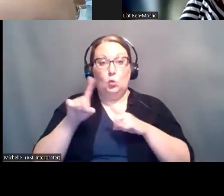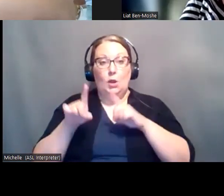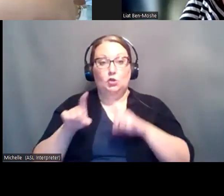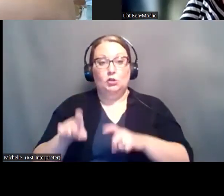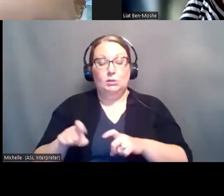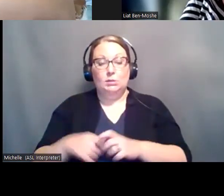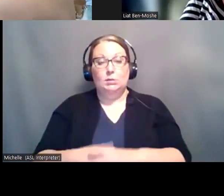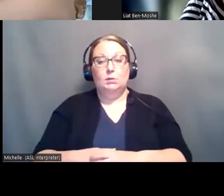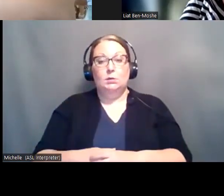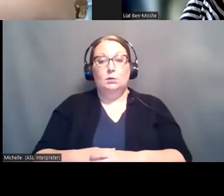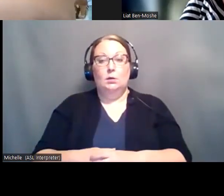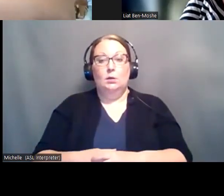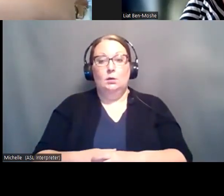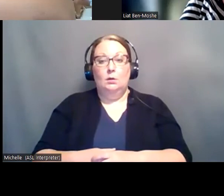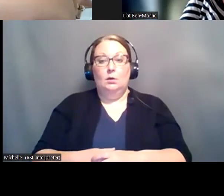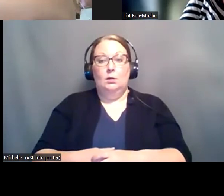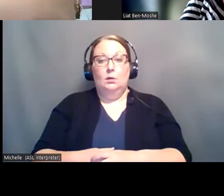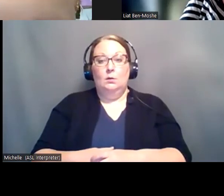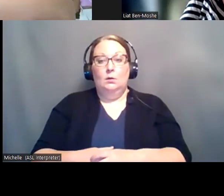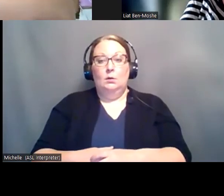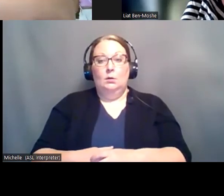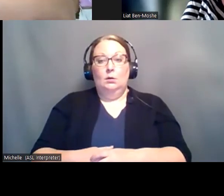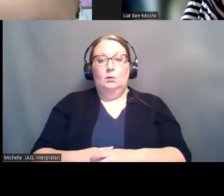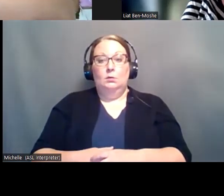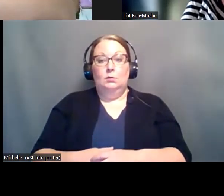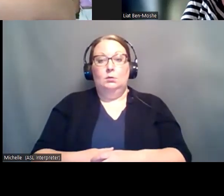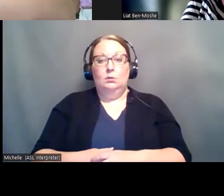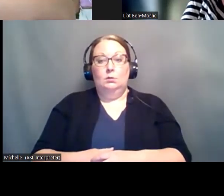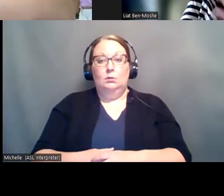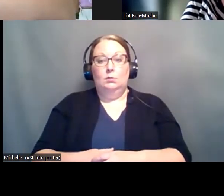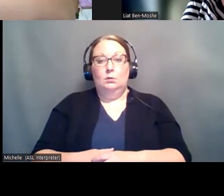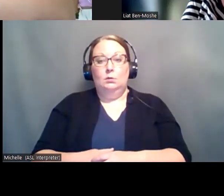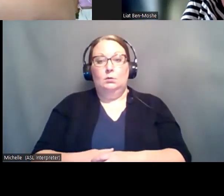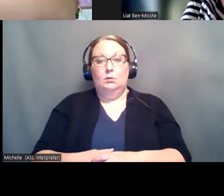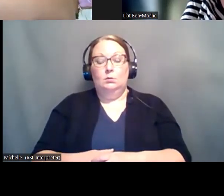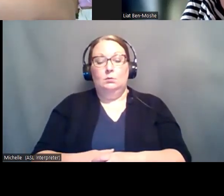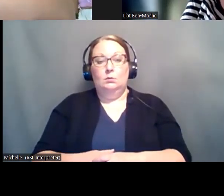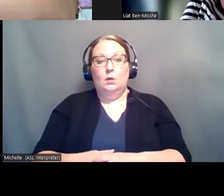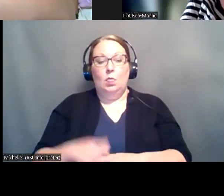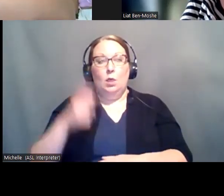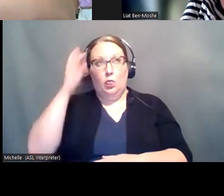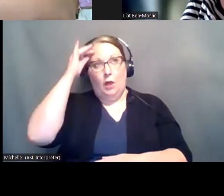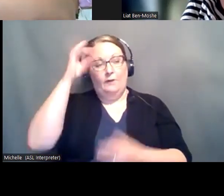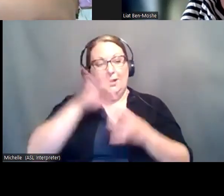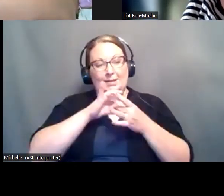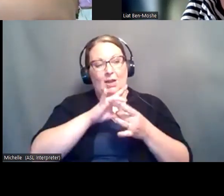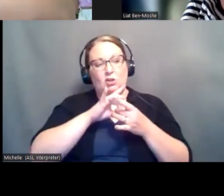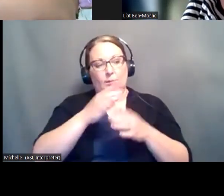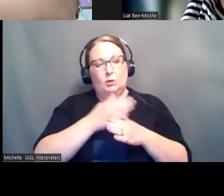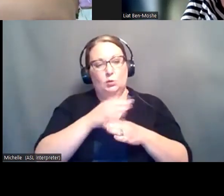and a really thoughtful connection also between the questions.